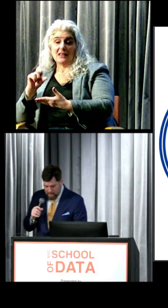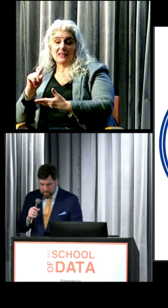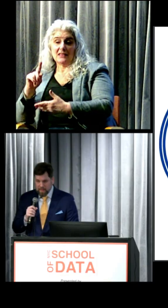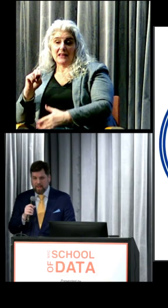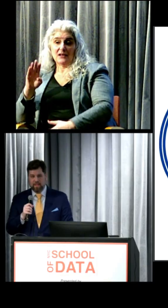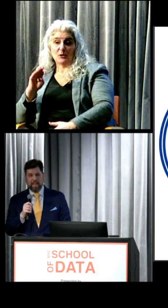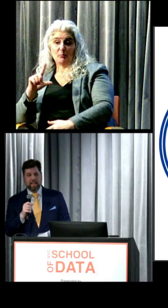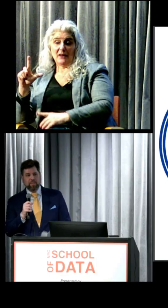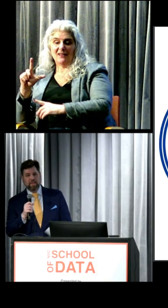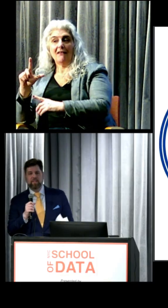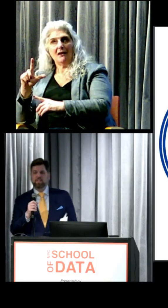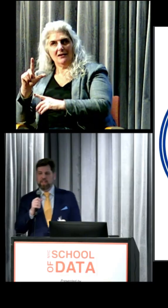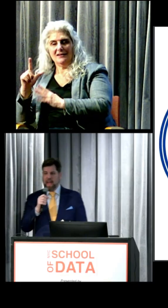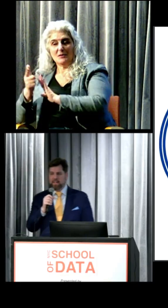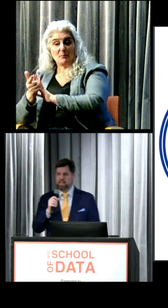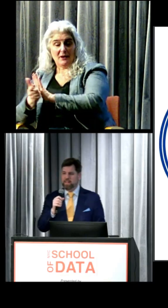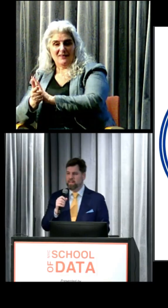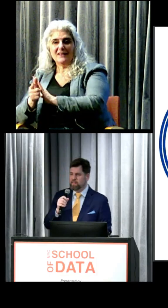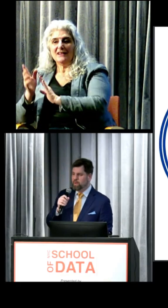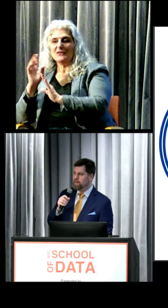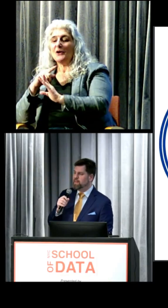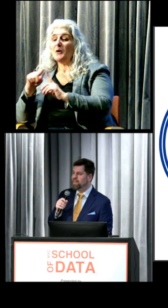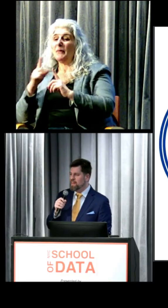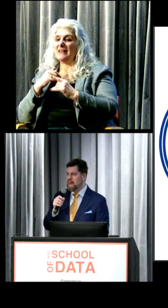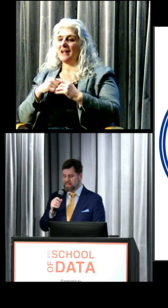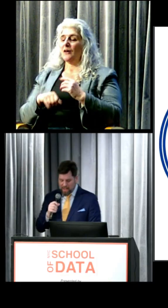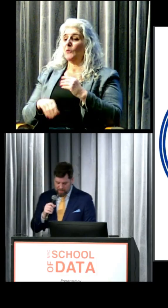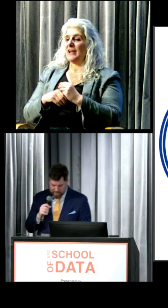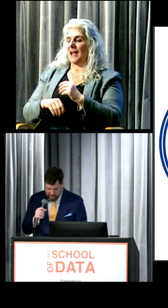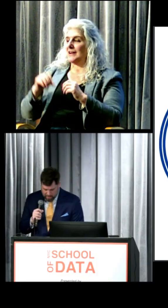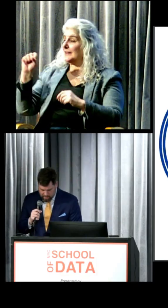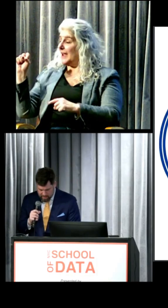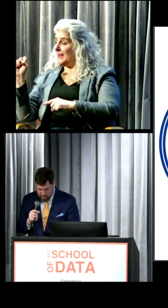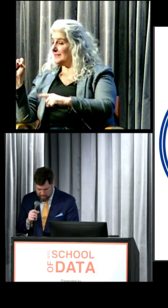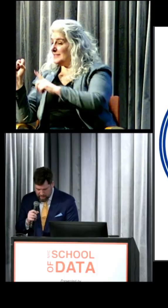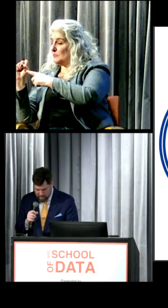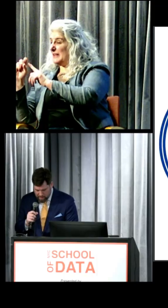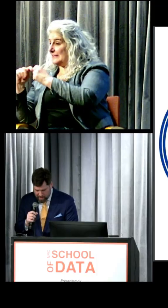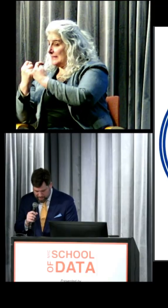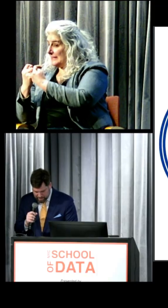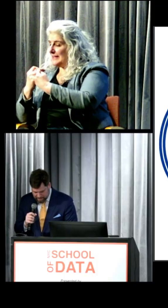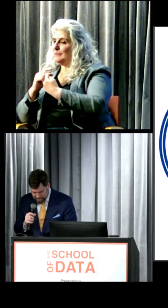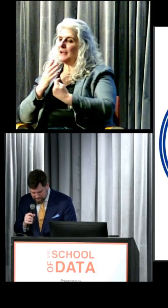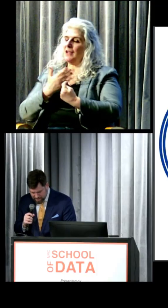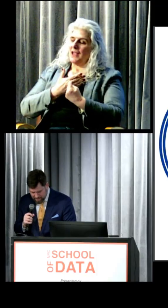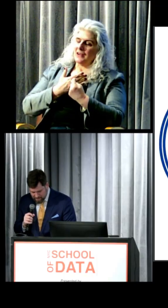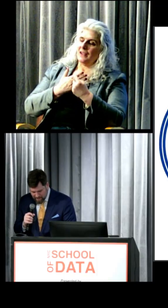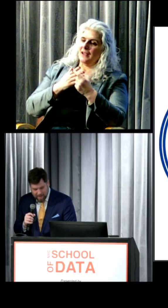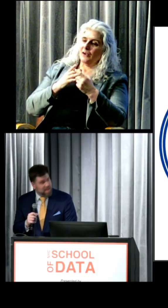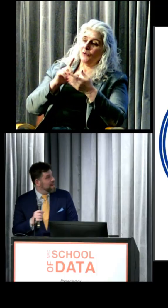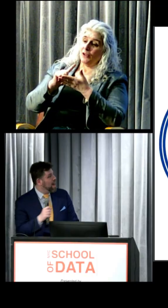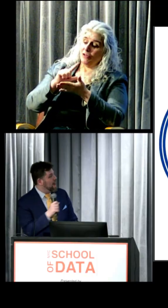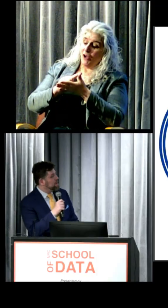That the way a city feels doesn't just happen, but it's created, and it's constructed, and the data